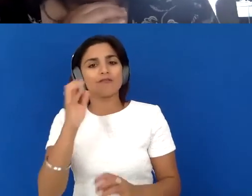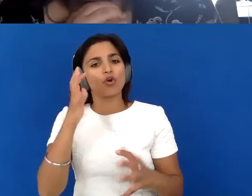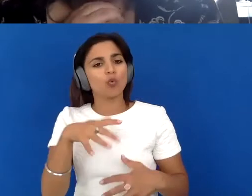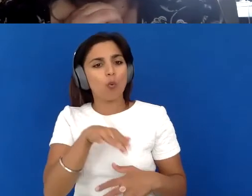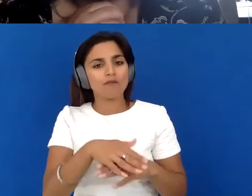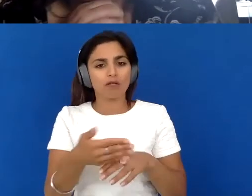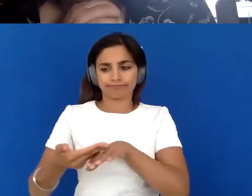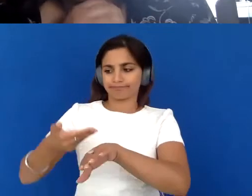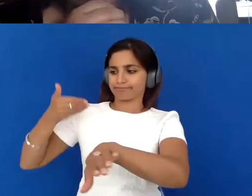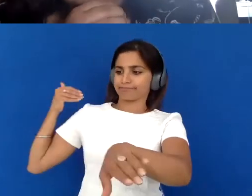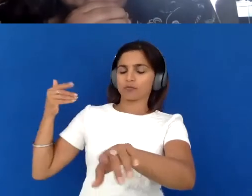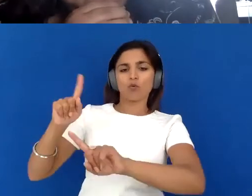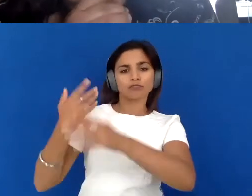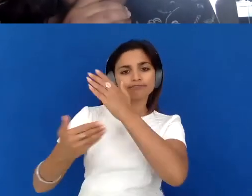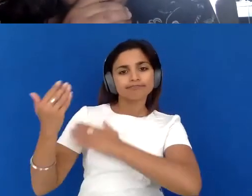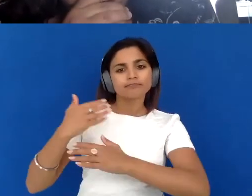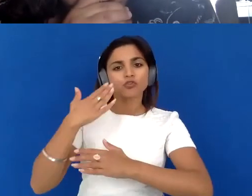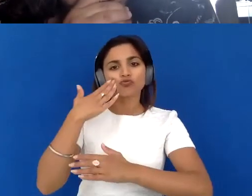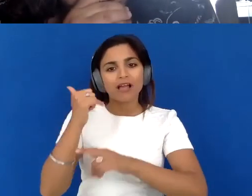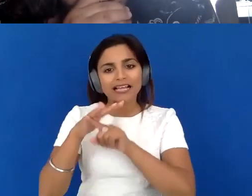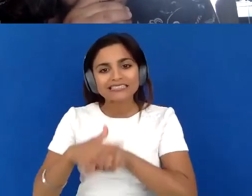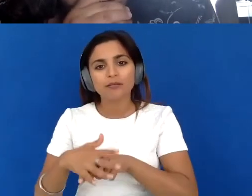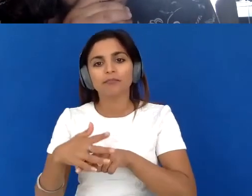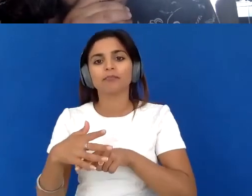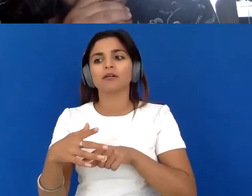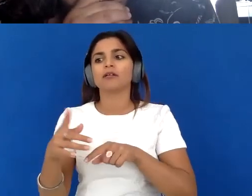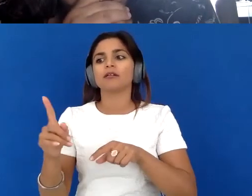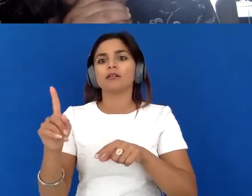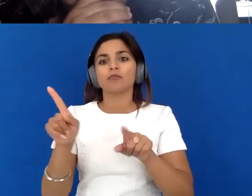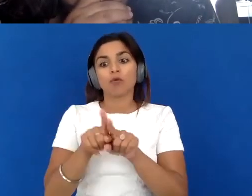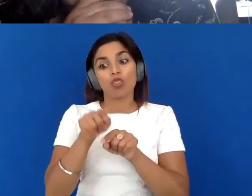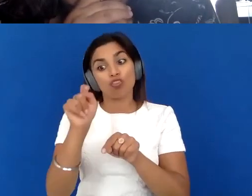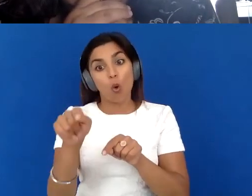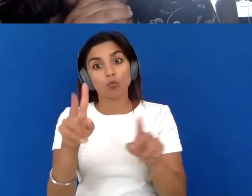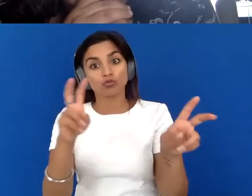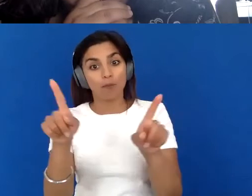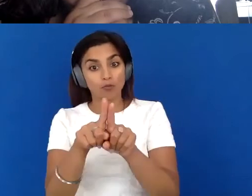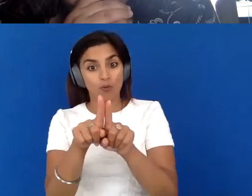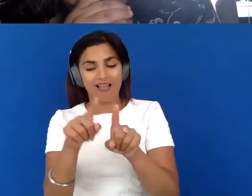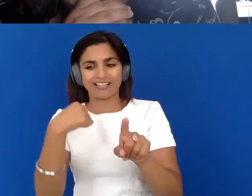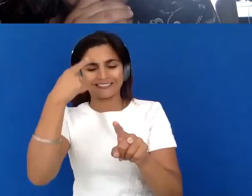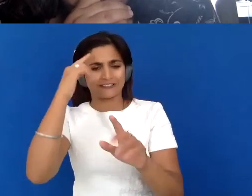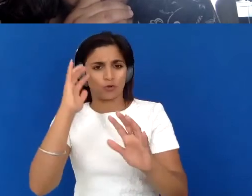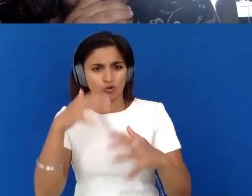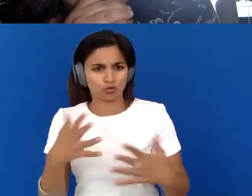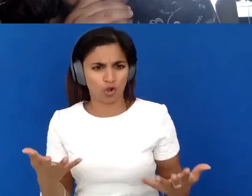they're not, even if they aren't putting it in those terms that's definitely where the concern lies they're thinking, you know and also we have all this